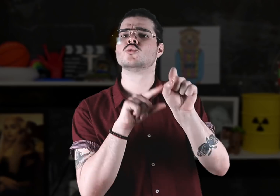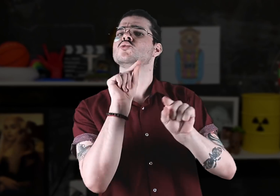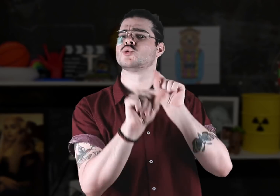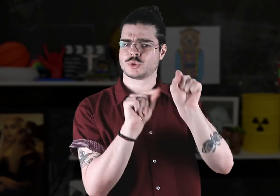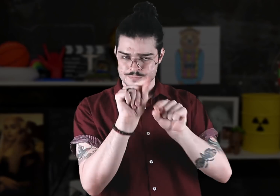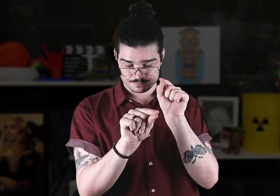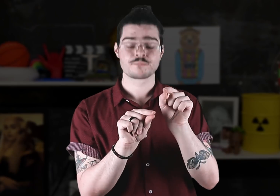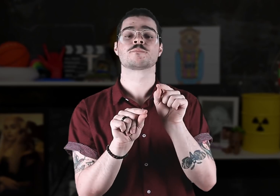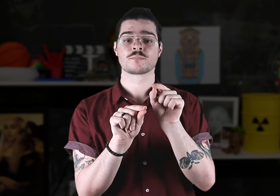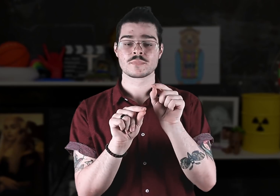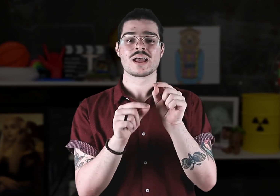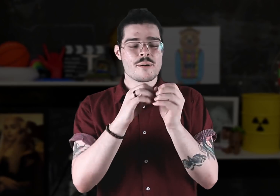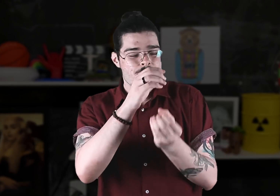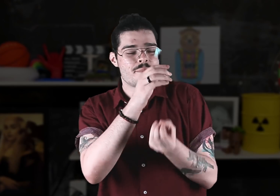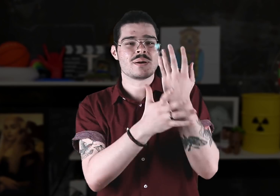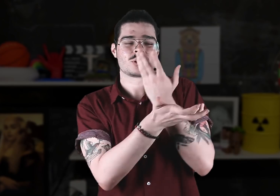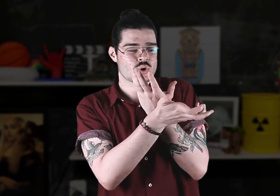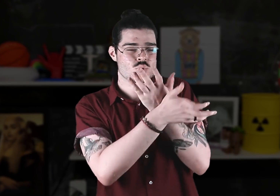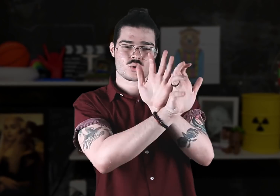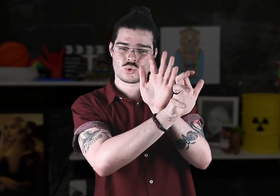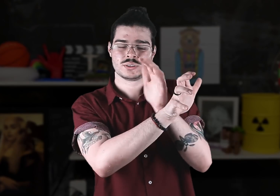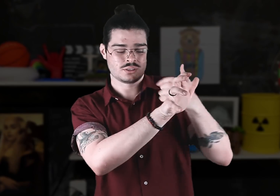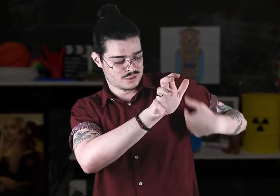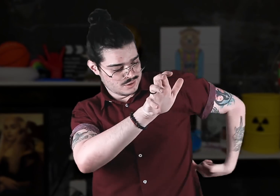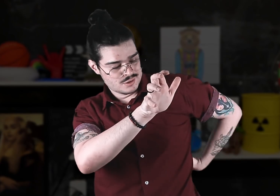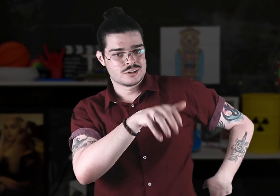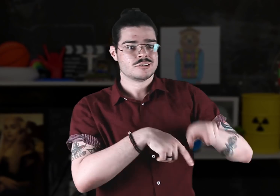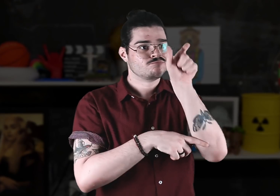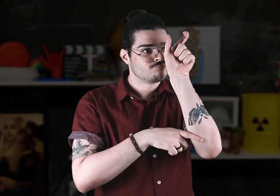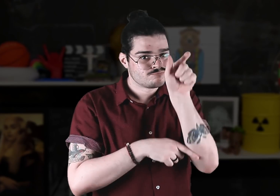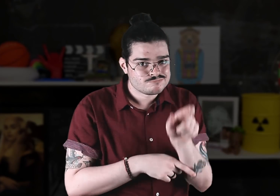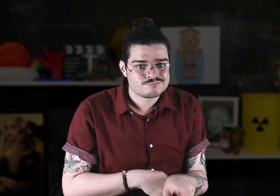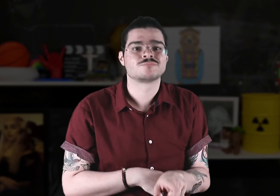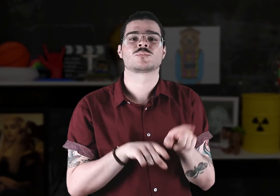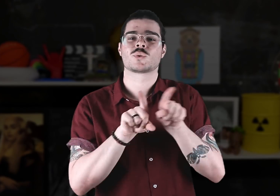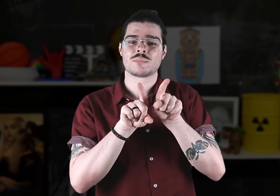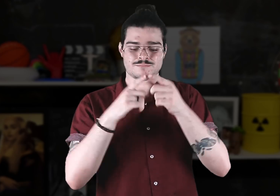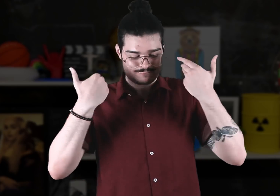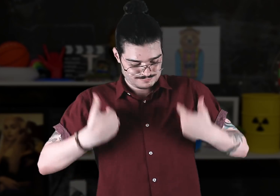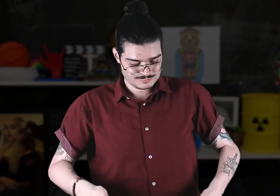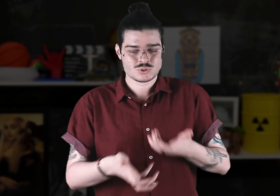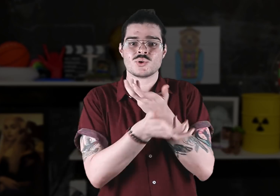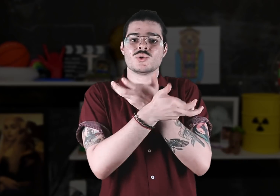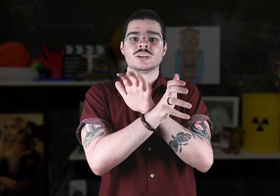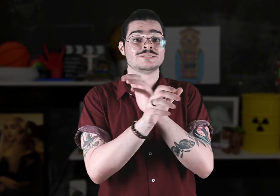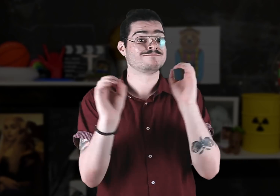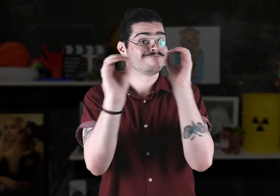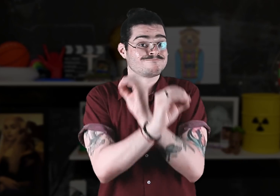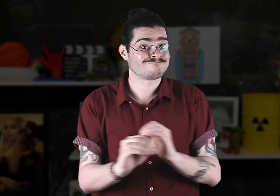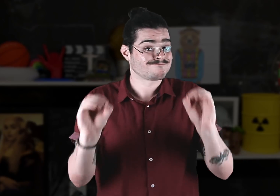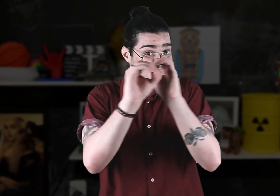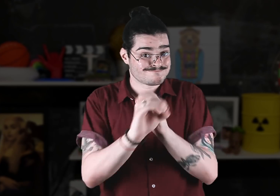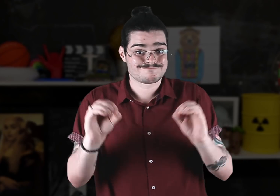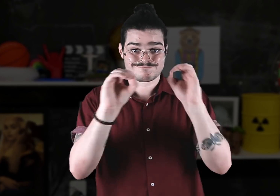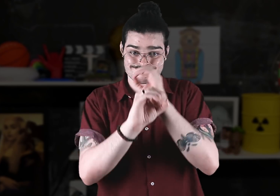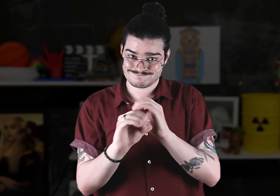that have no bones forming the spine and skeleton, such